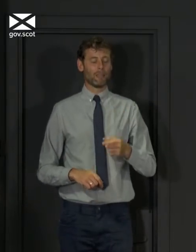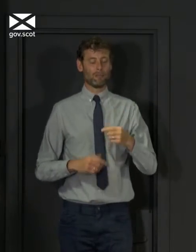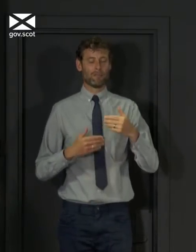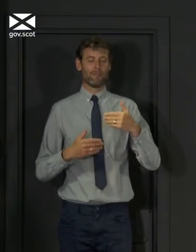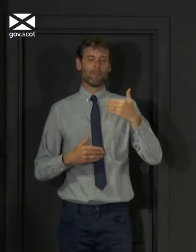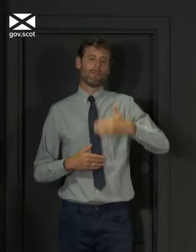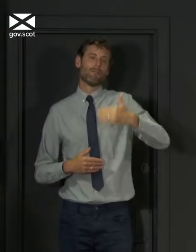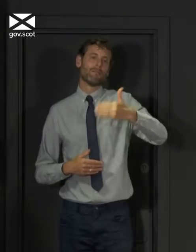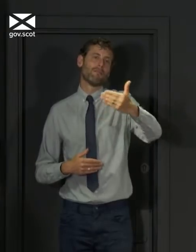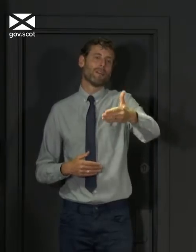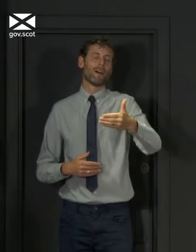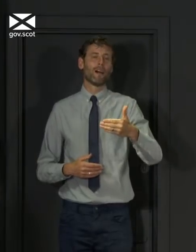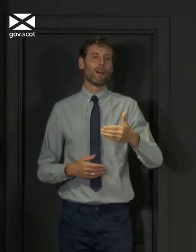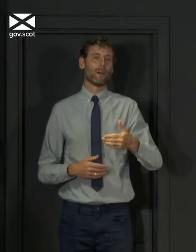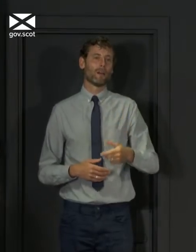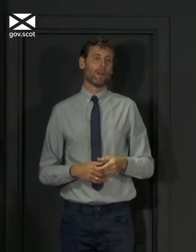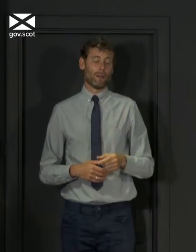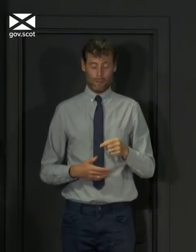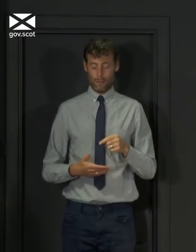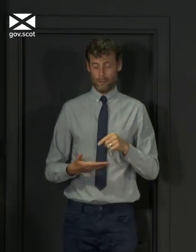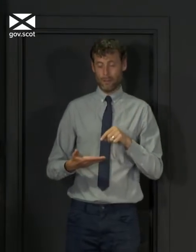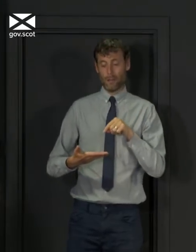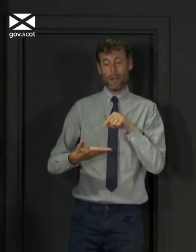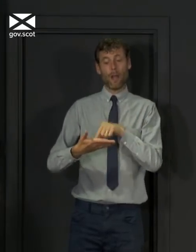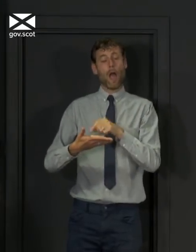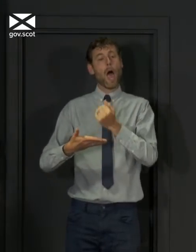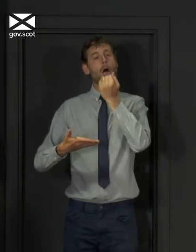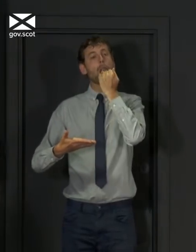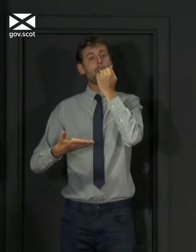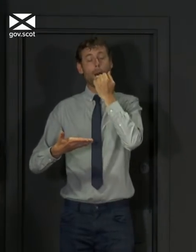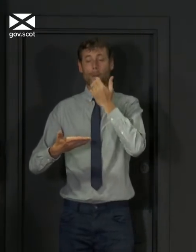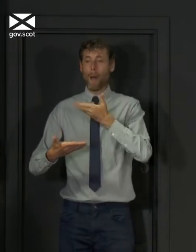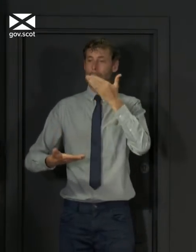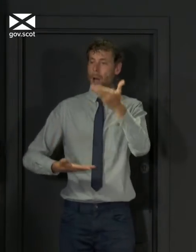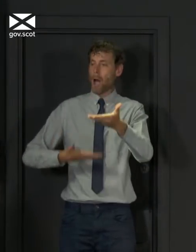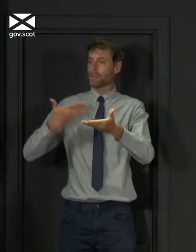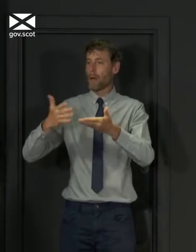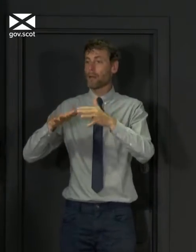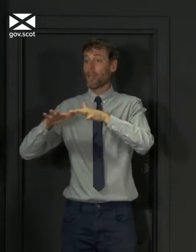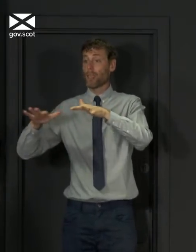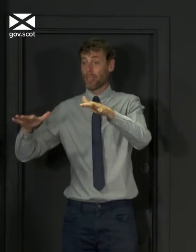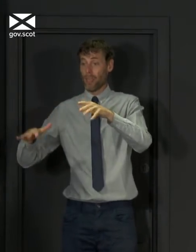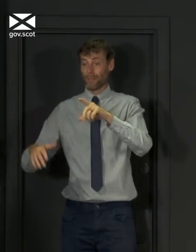saying that these numbers have started to go in the wrong direction again. And I know